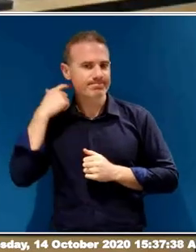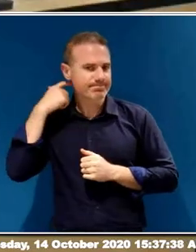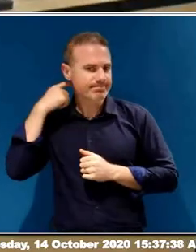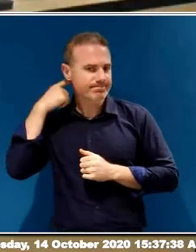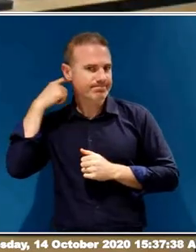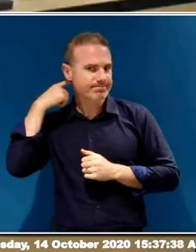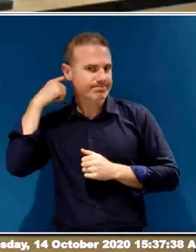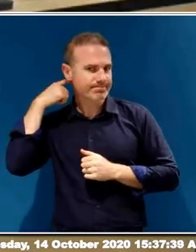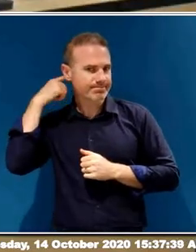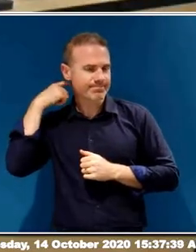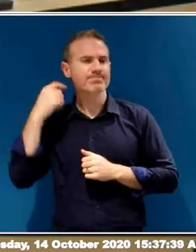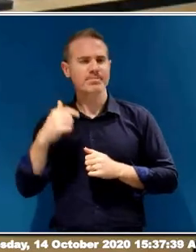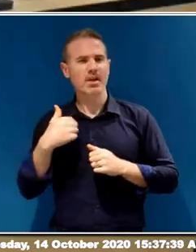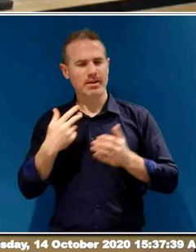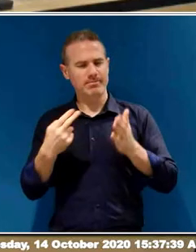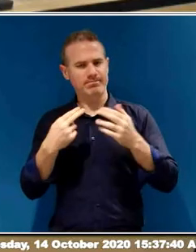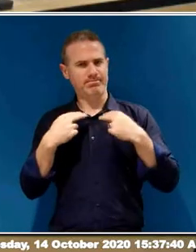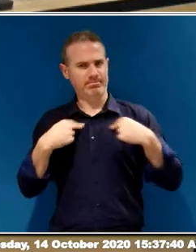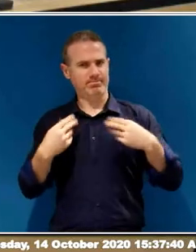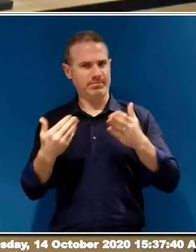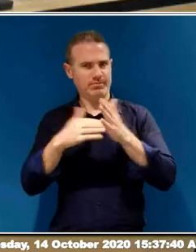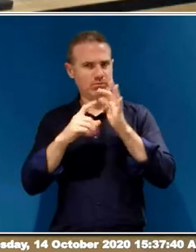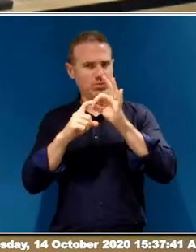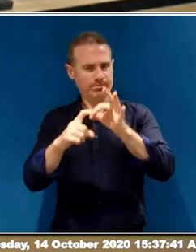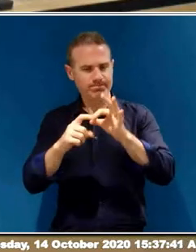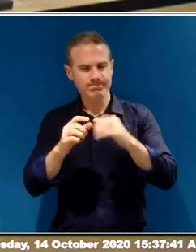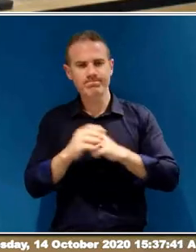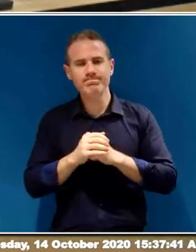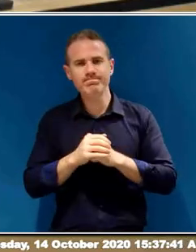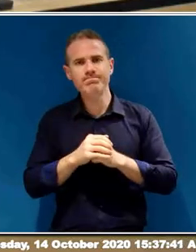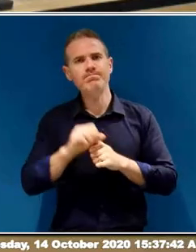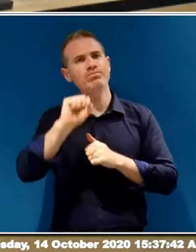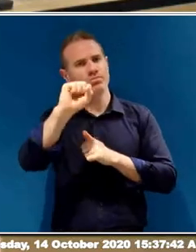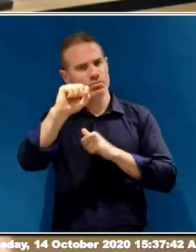Does your research, again you've acknowledged that there is bias within